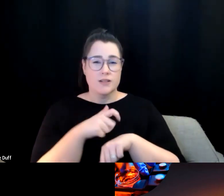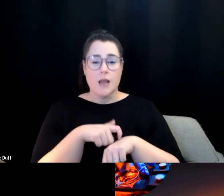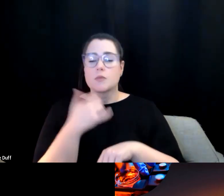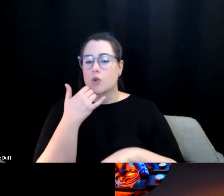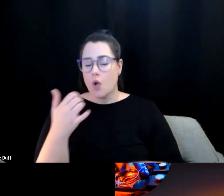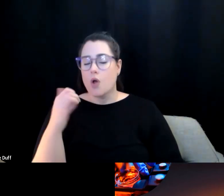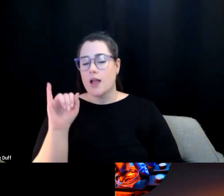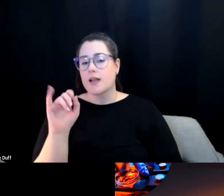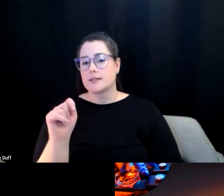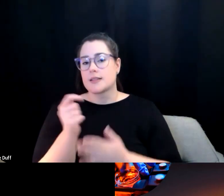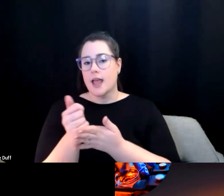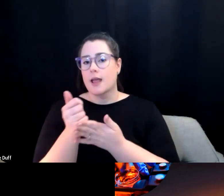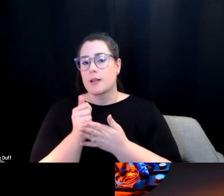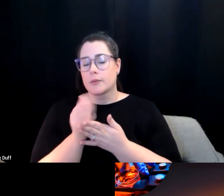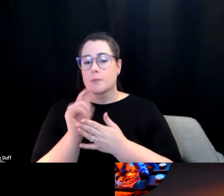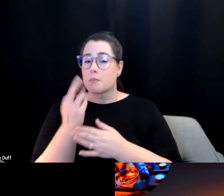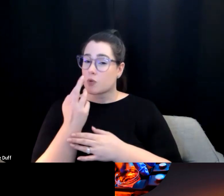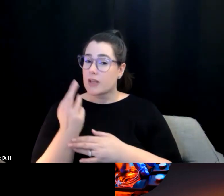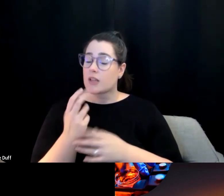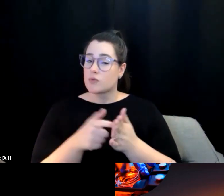But just realize it does take a little bit of time to do that.